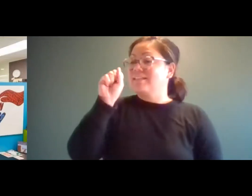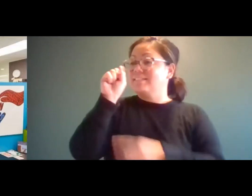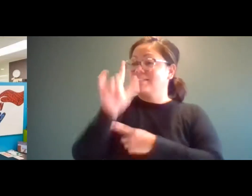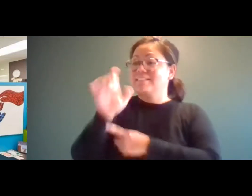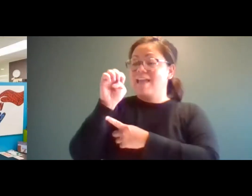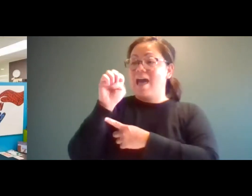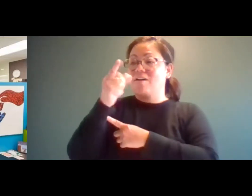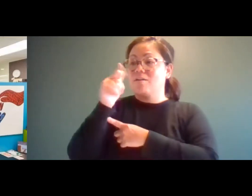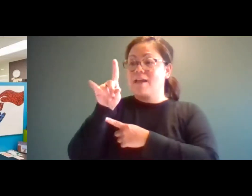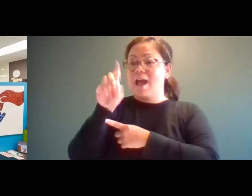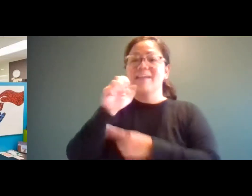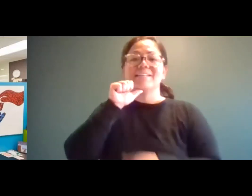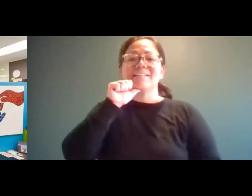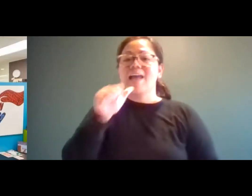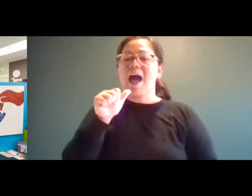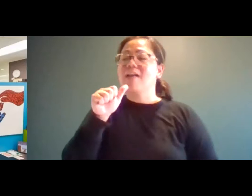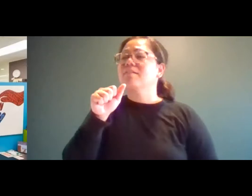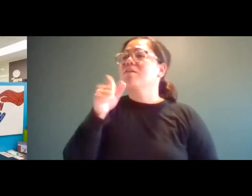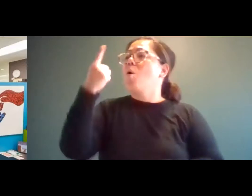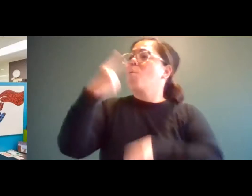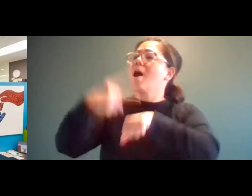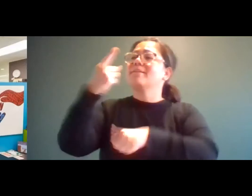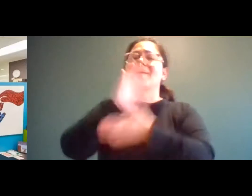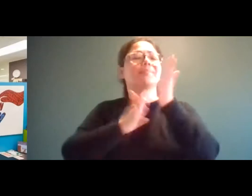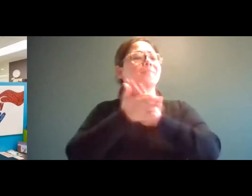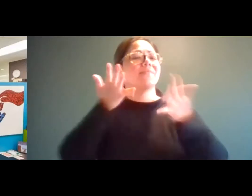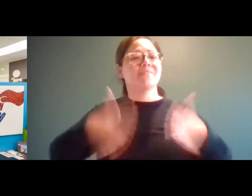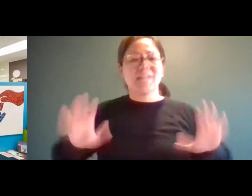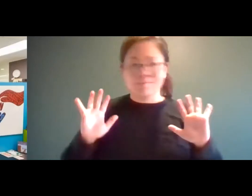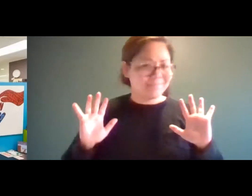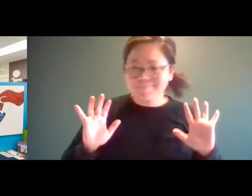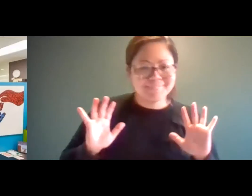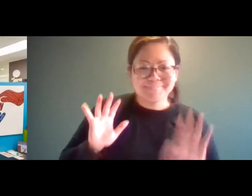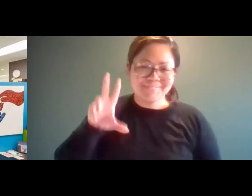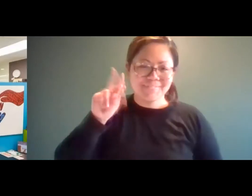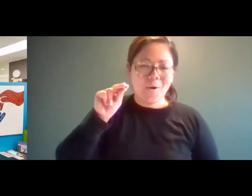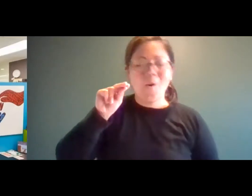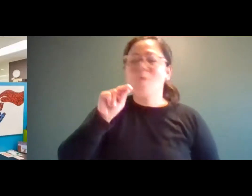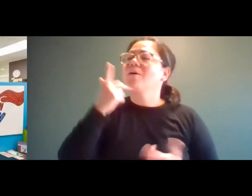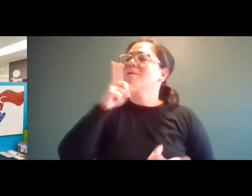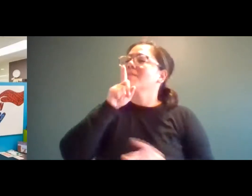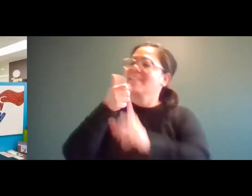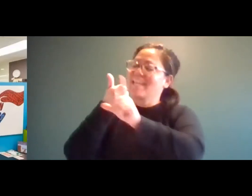going to be a one and done type of document. It's really a living, breathing,